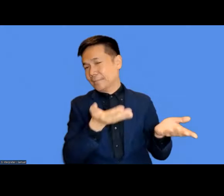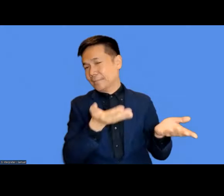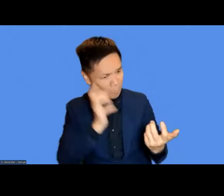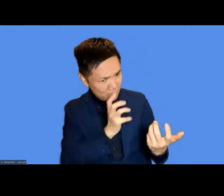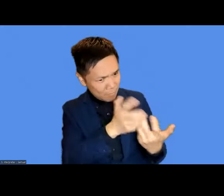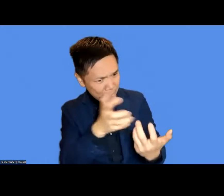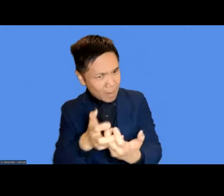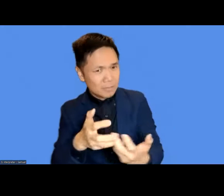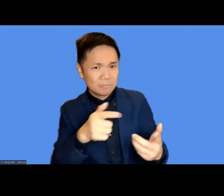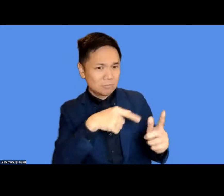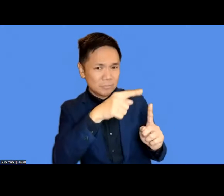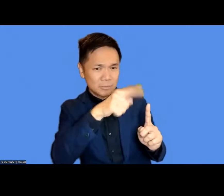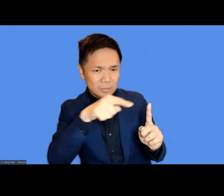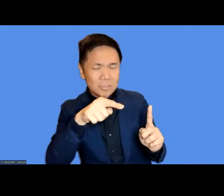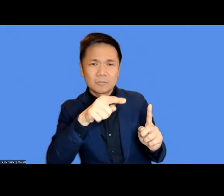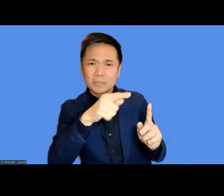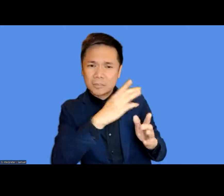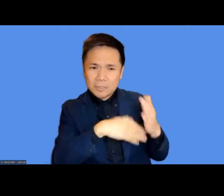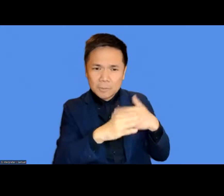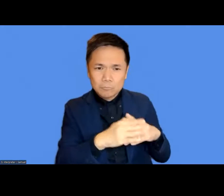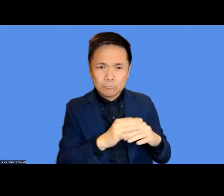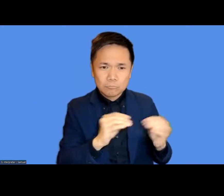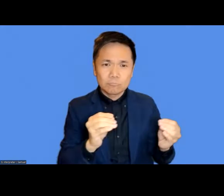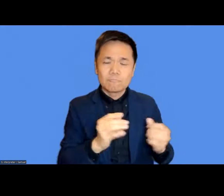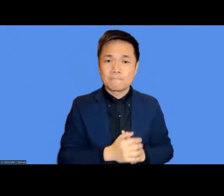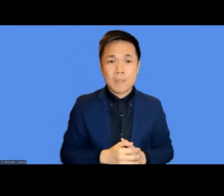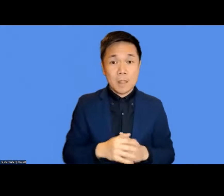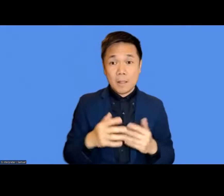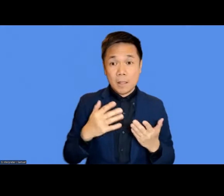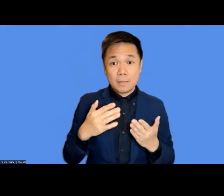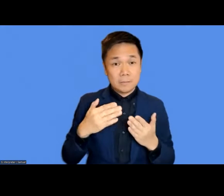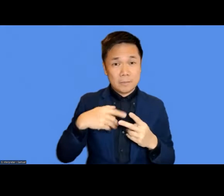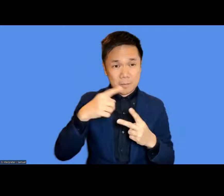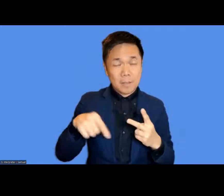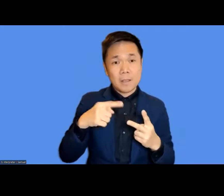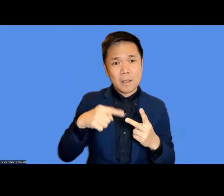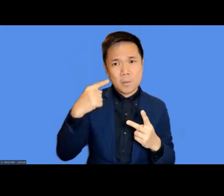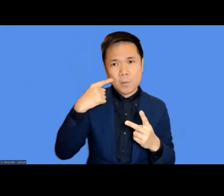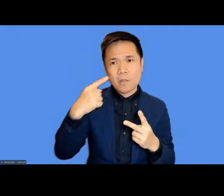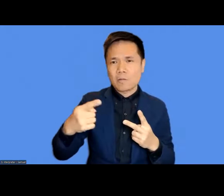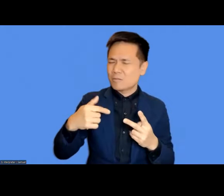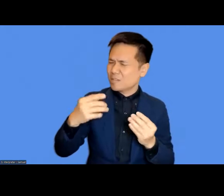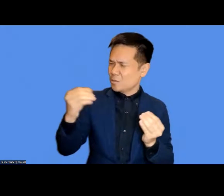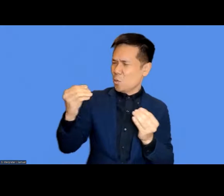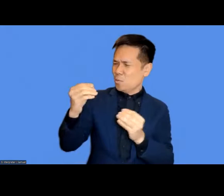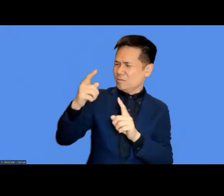So, clearly, the lack of data has concrete negative impact in the capacity of developing